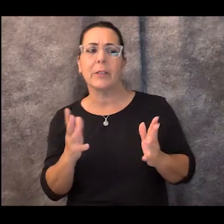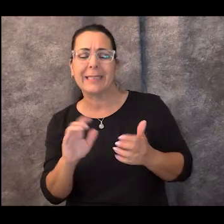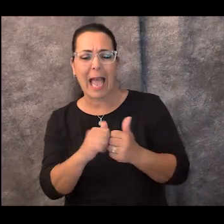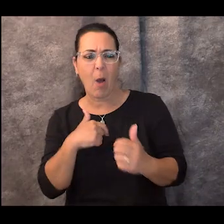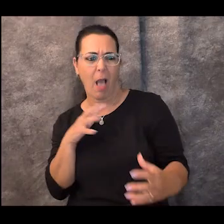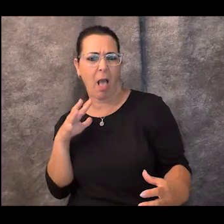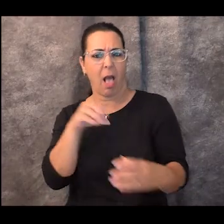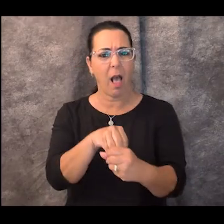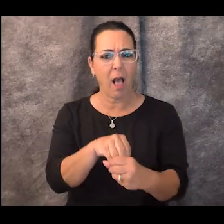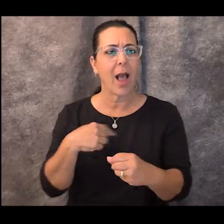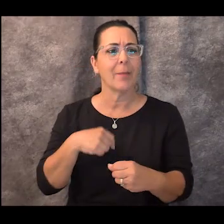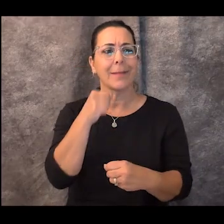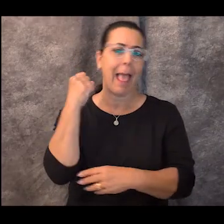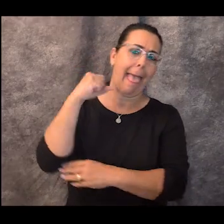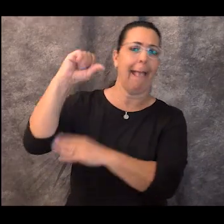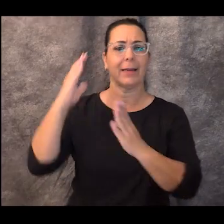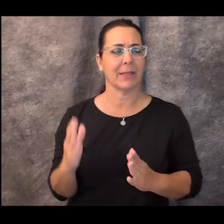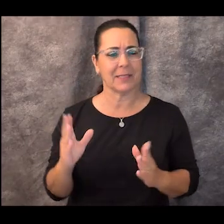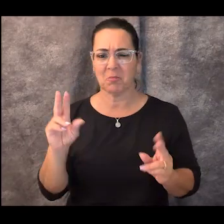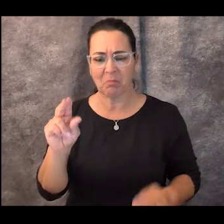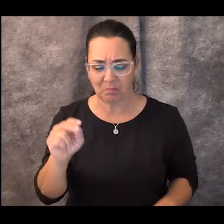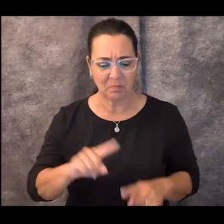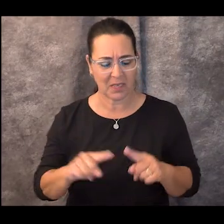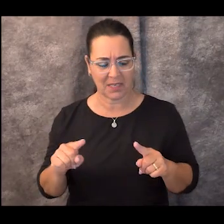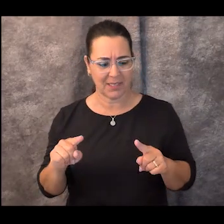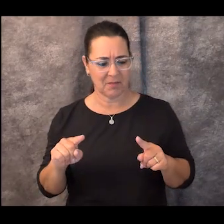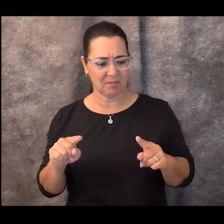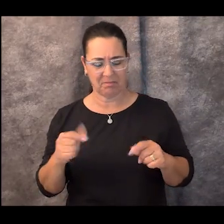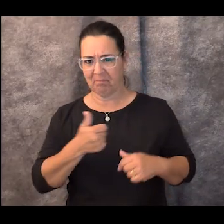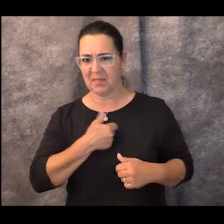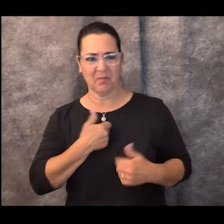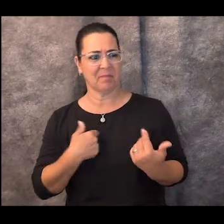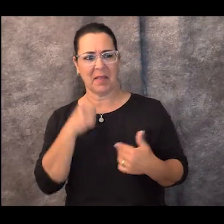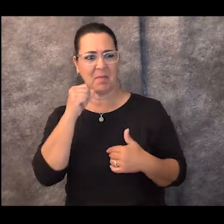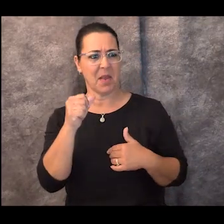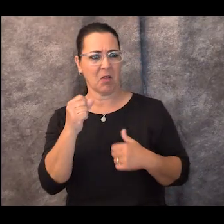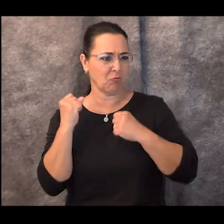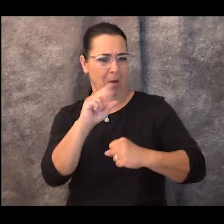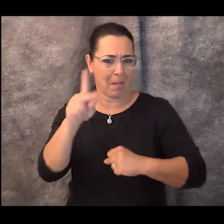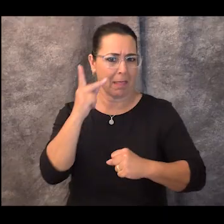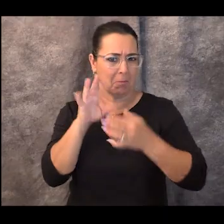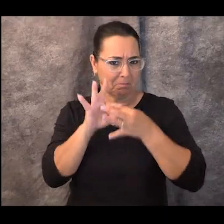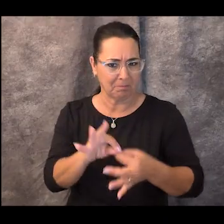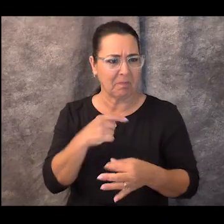I'm not really an activist. I'm not really, I don't see myself as overly political or an advocate."